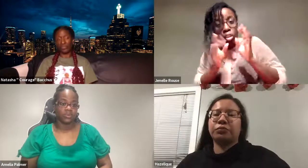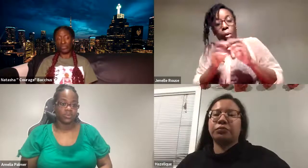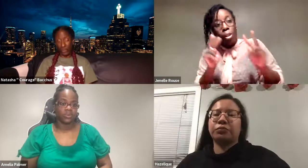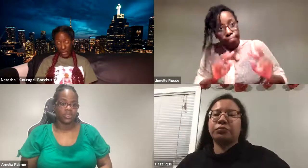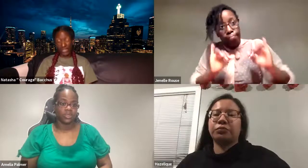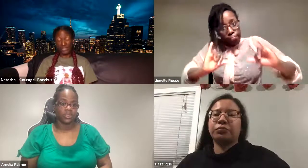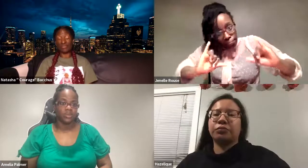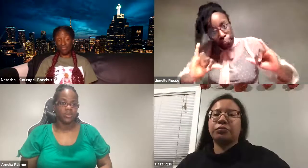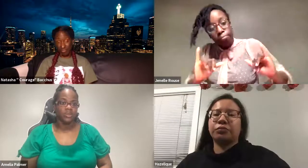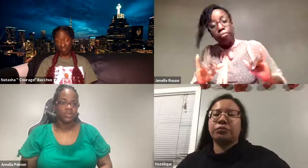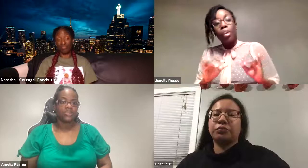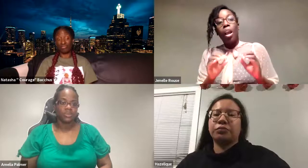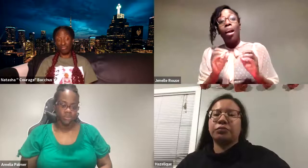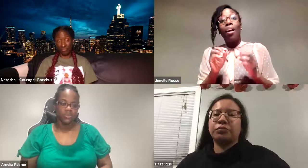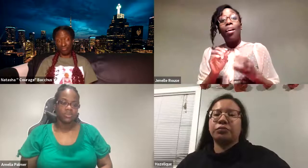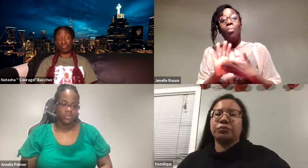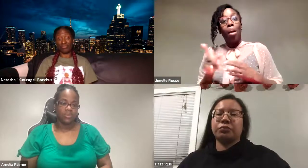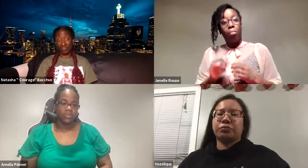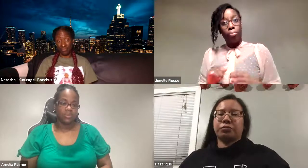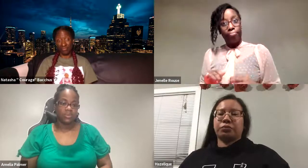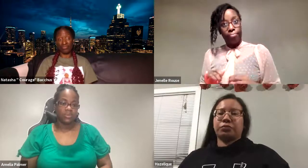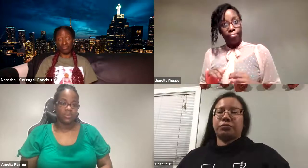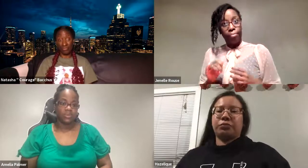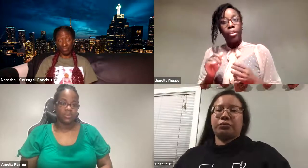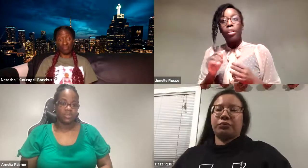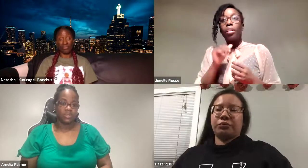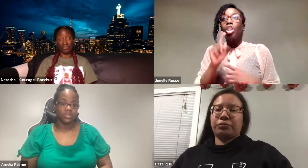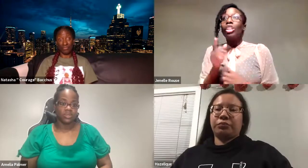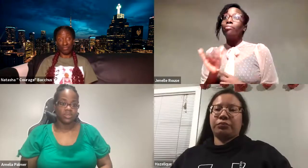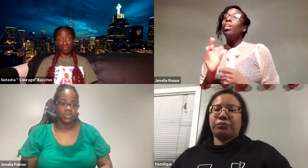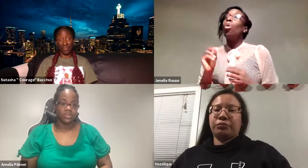everyone's being so loud about this. but now is the time for people to learn from each other.